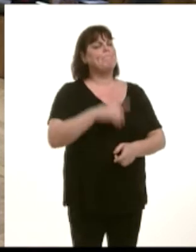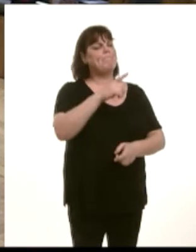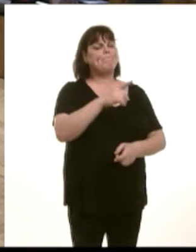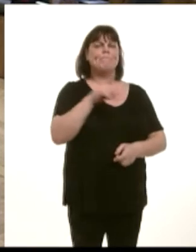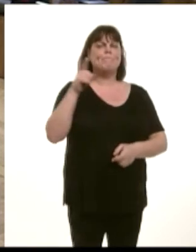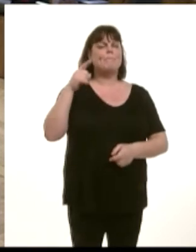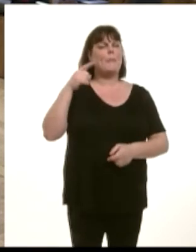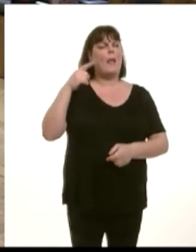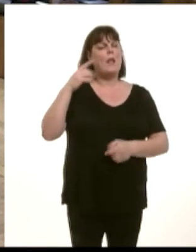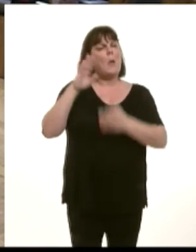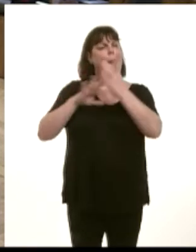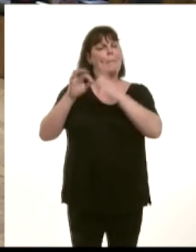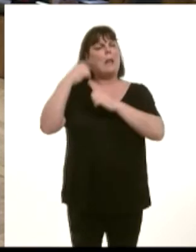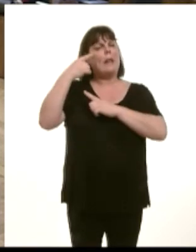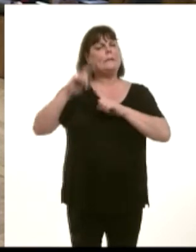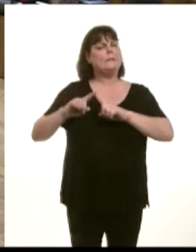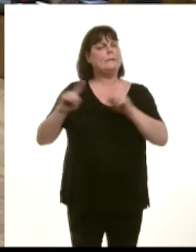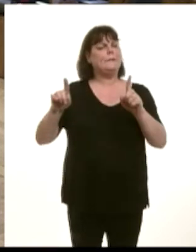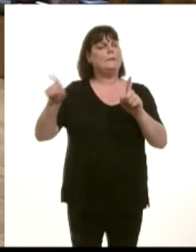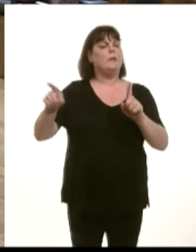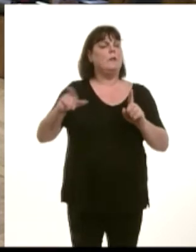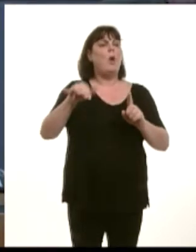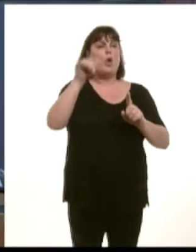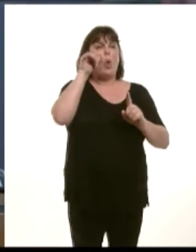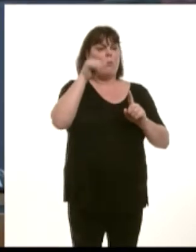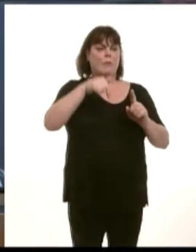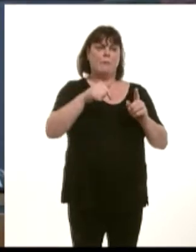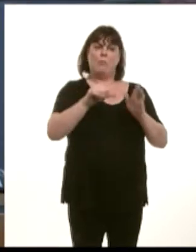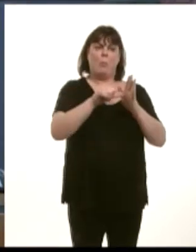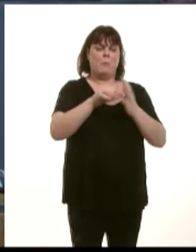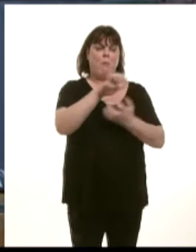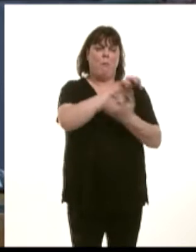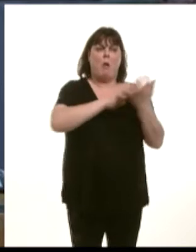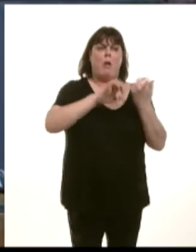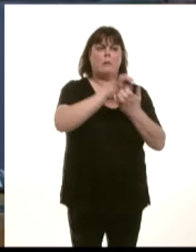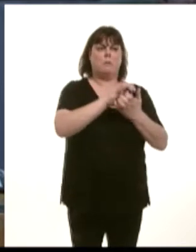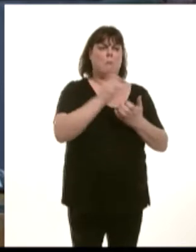these are very complex issues and there is no easy, one-off solution.